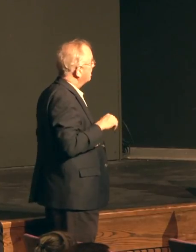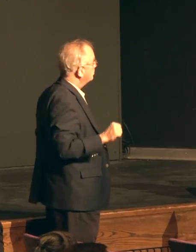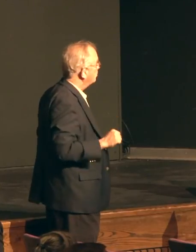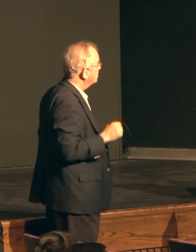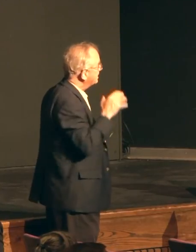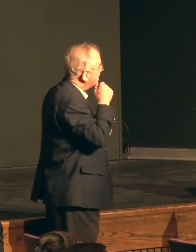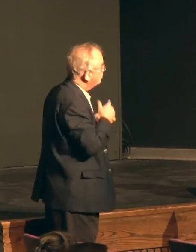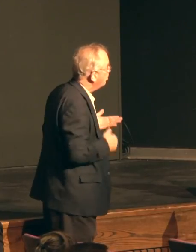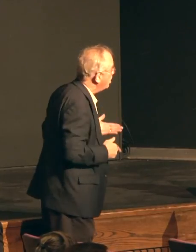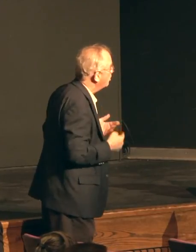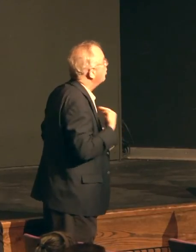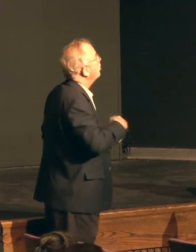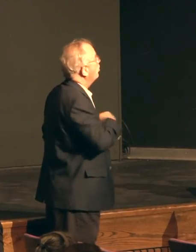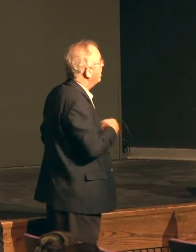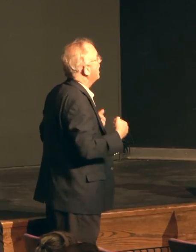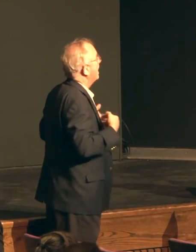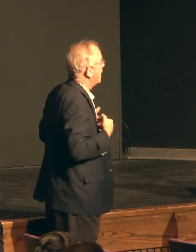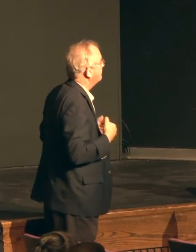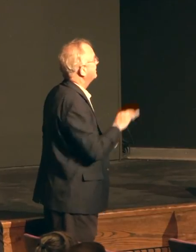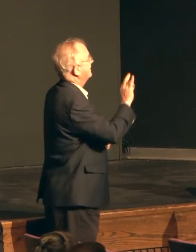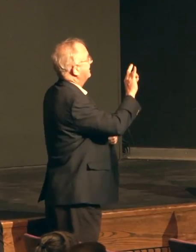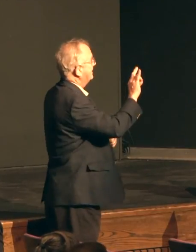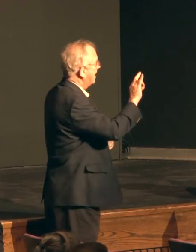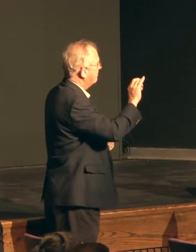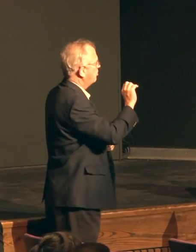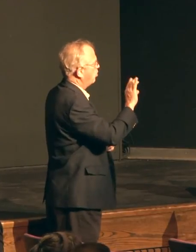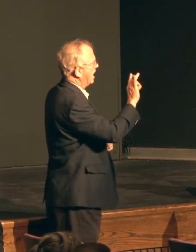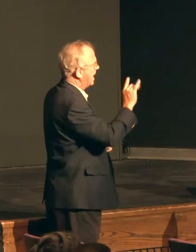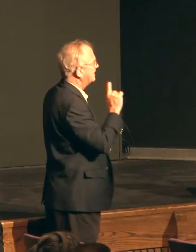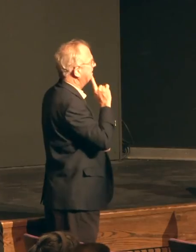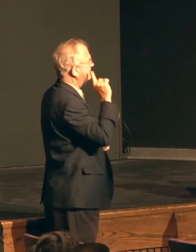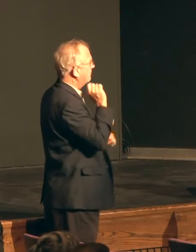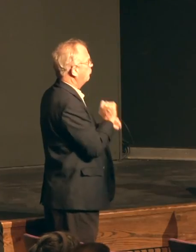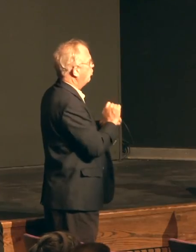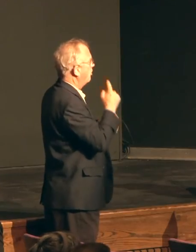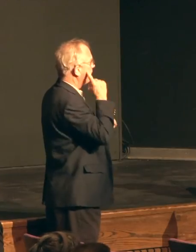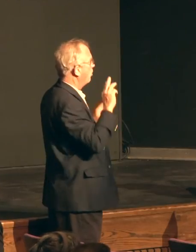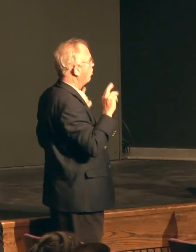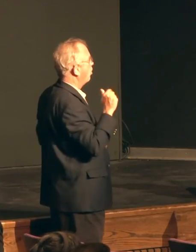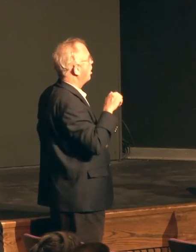but in Massachusetts, we have seven or eight Deaf